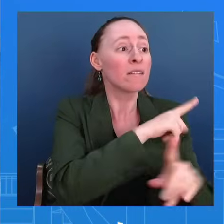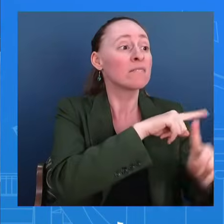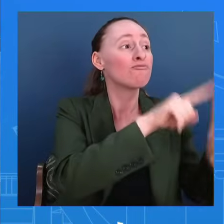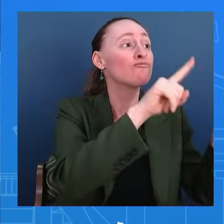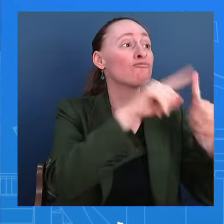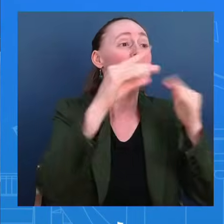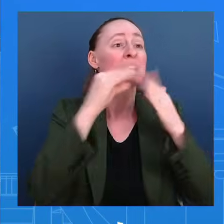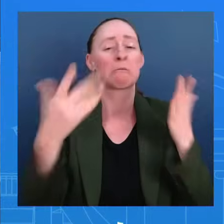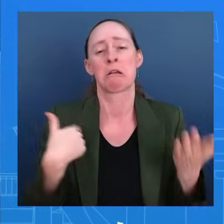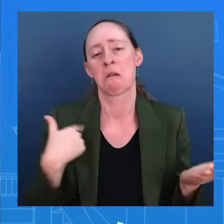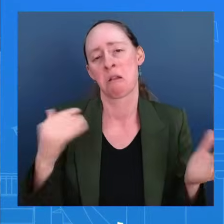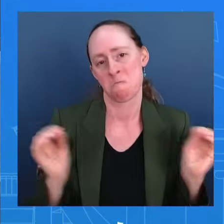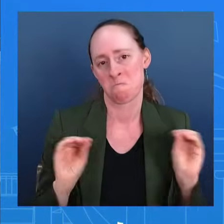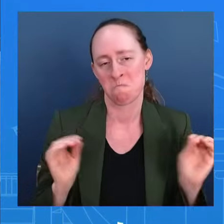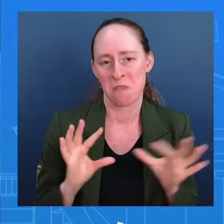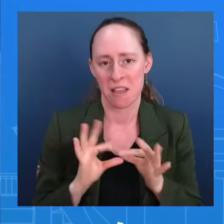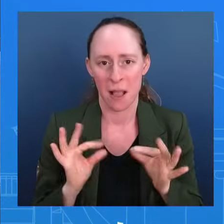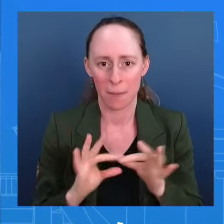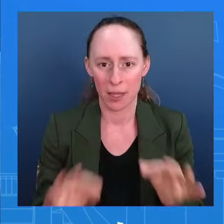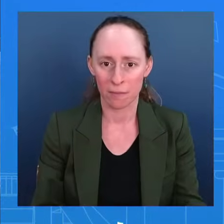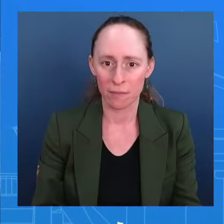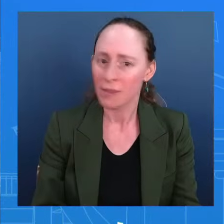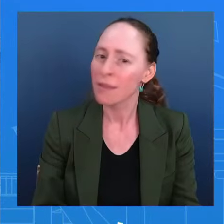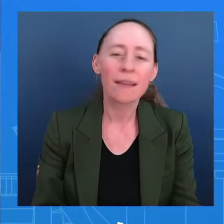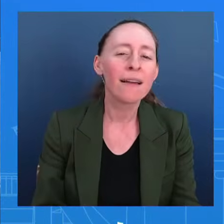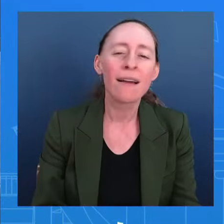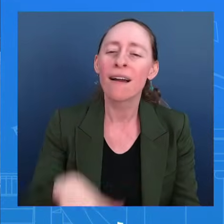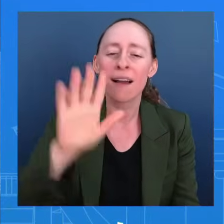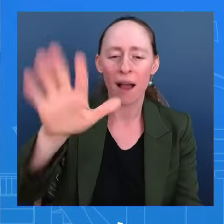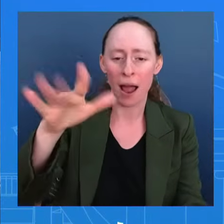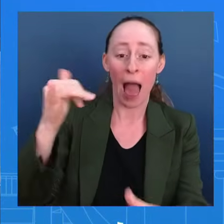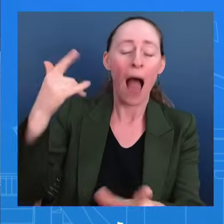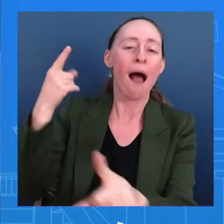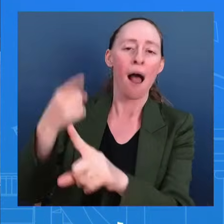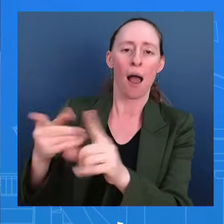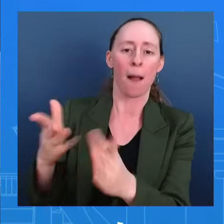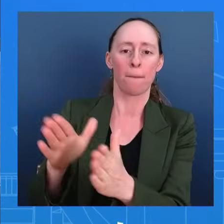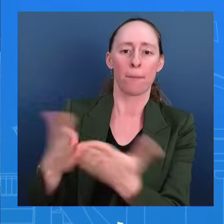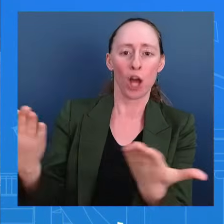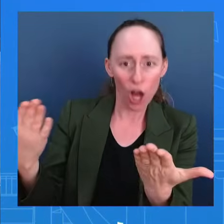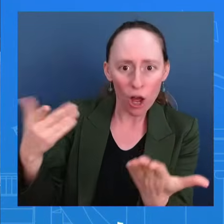The Press: Russia said today that the COVID testing material